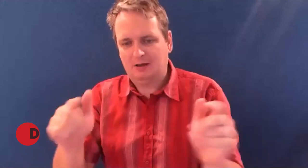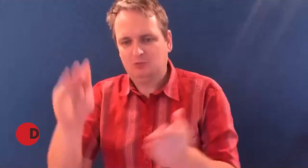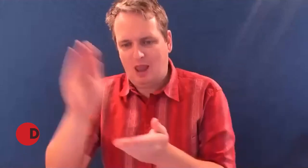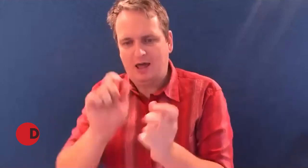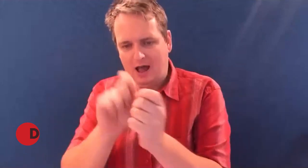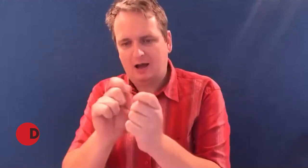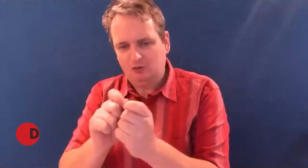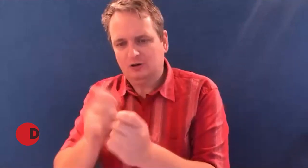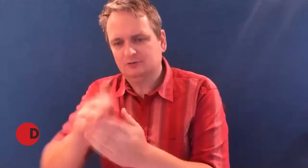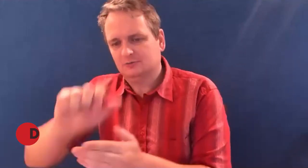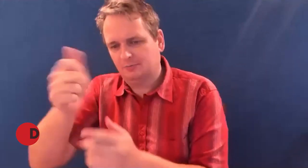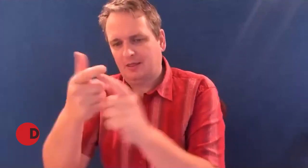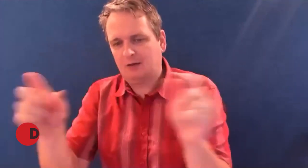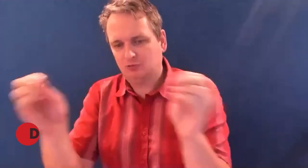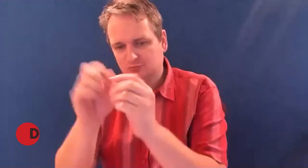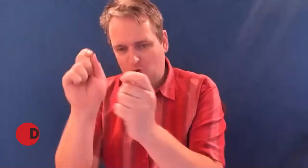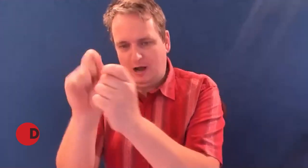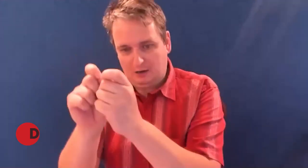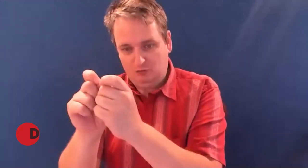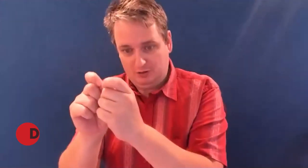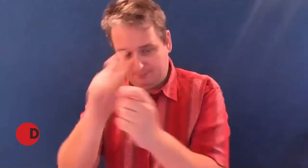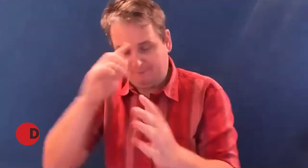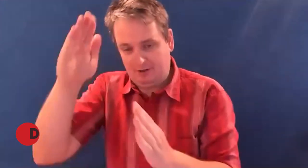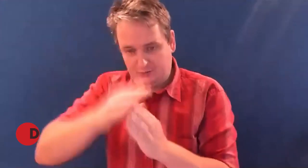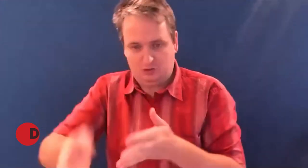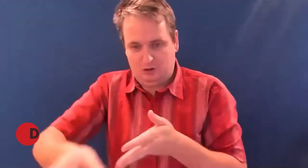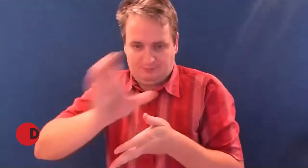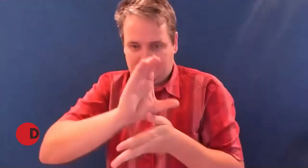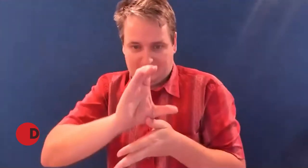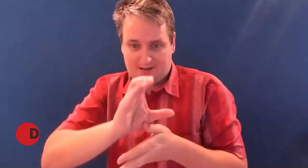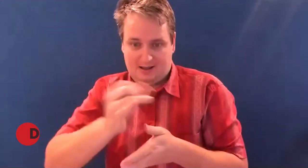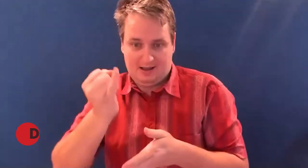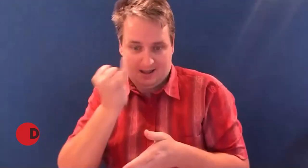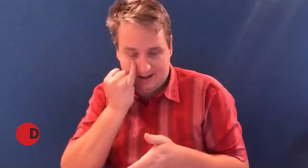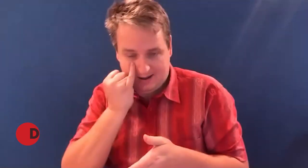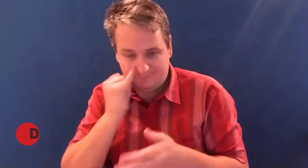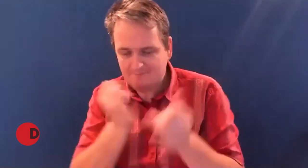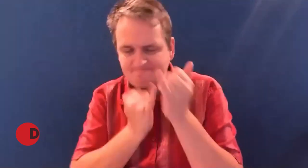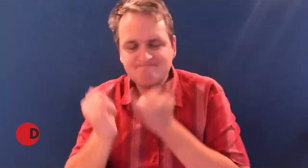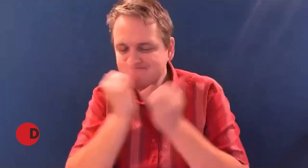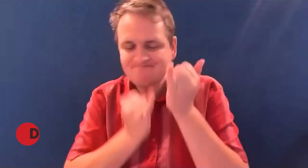some languages are less accurate than others